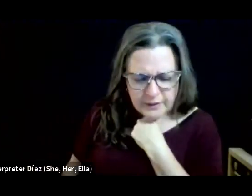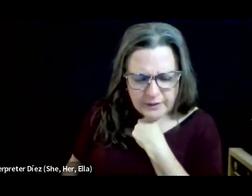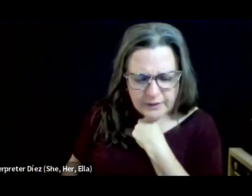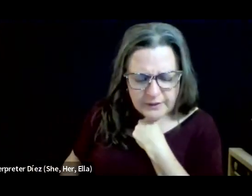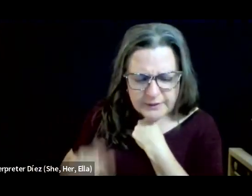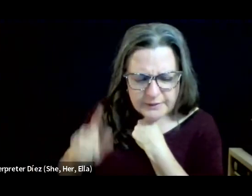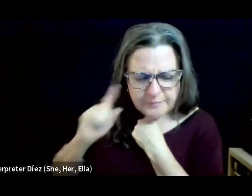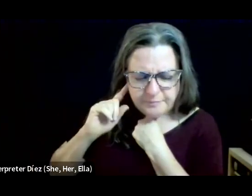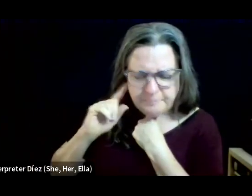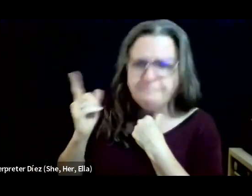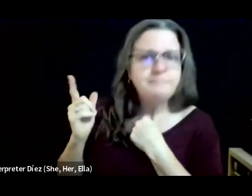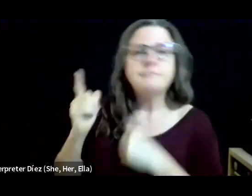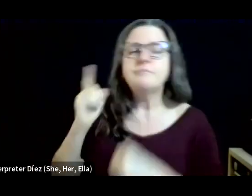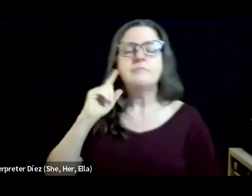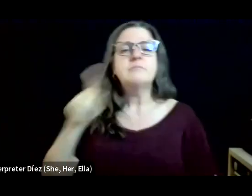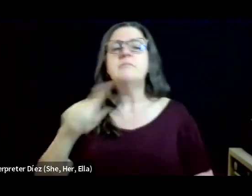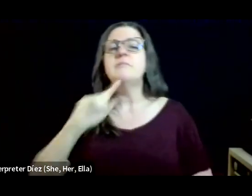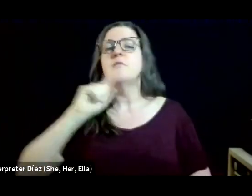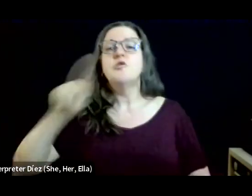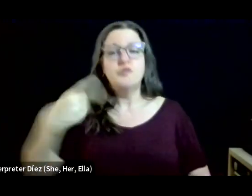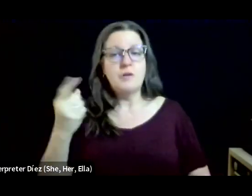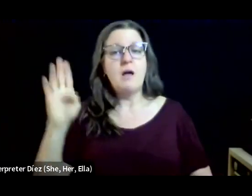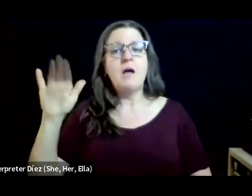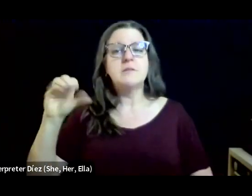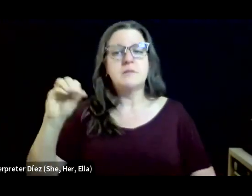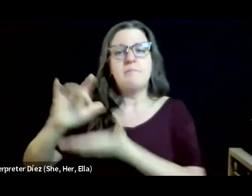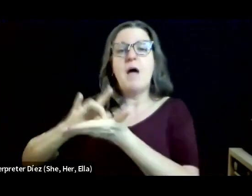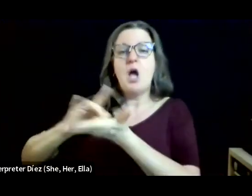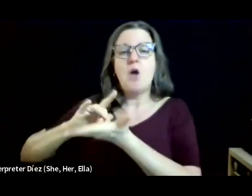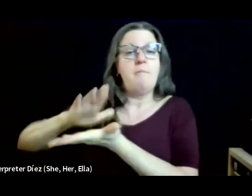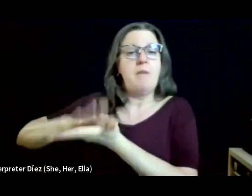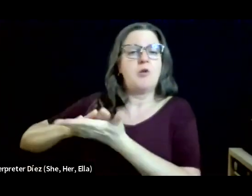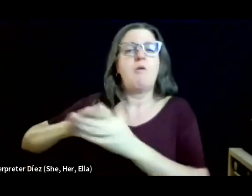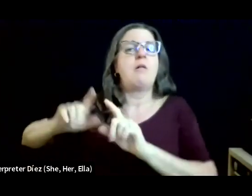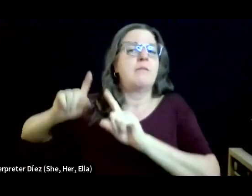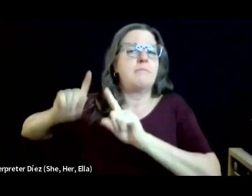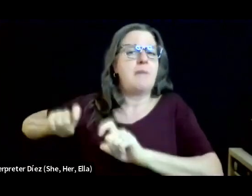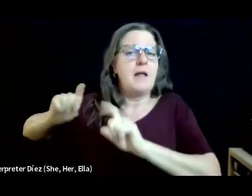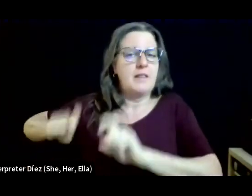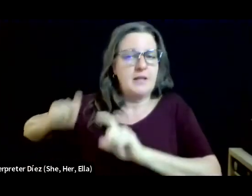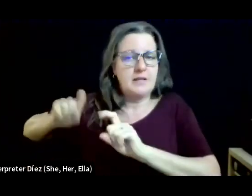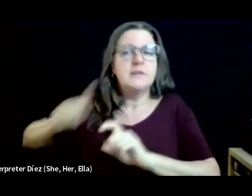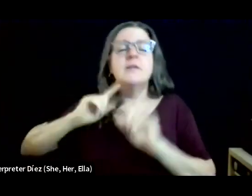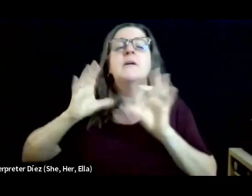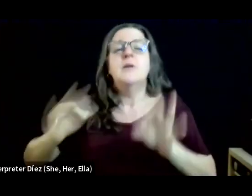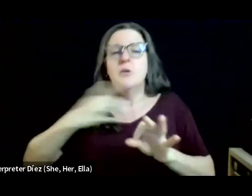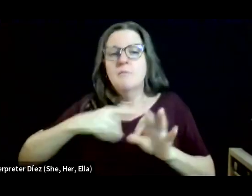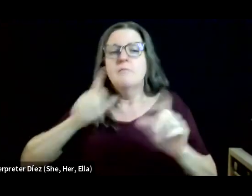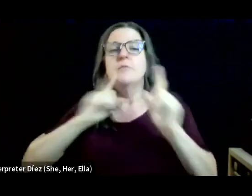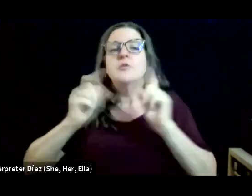it was just this Biomedical Academy. It was kind of a pilot. And I would definitely like to talk to the other high schools and see